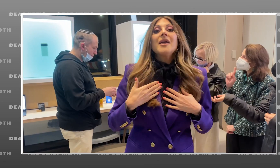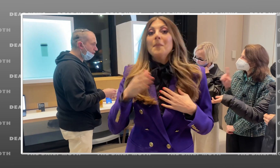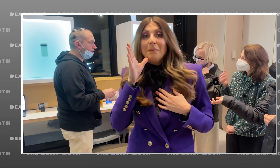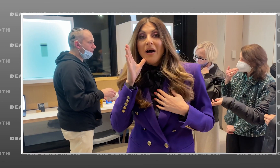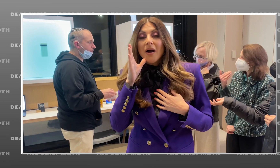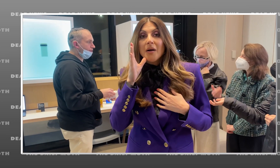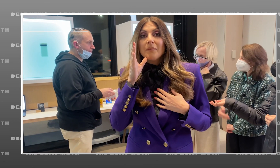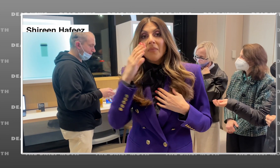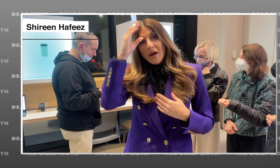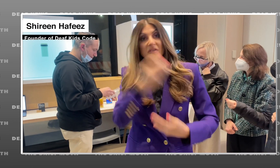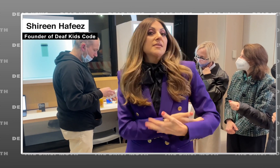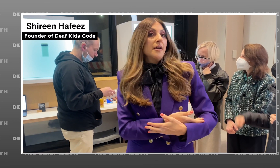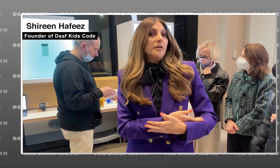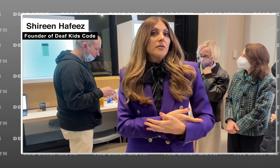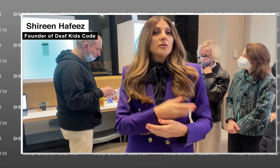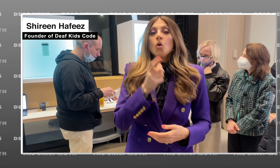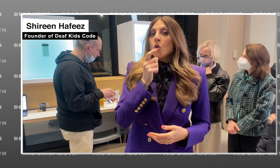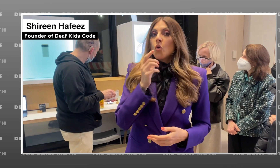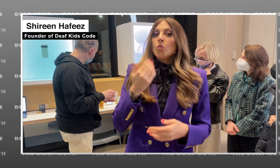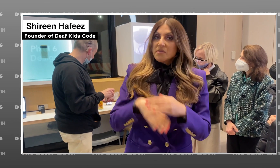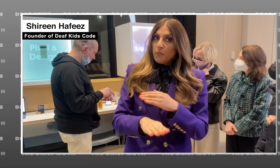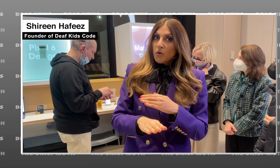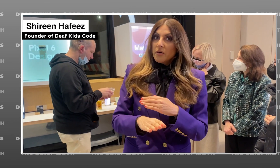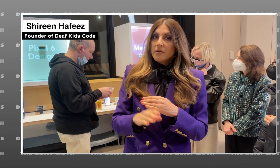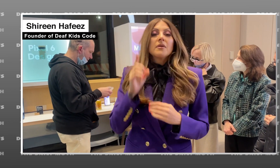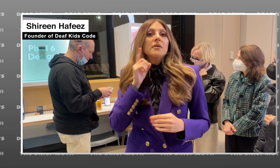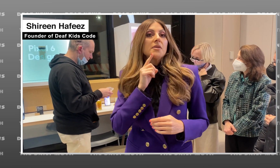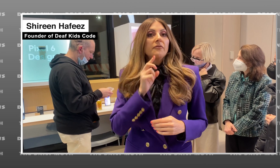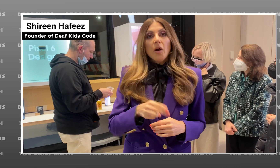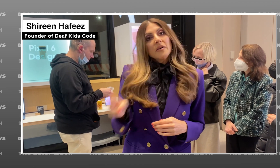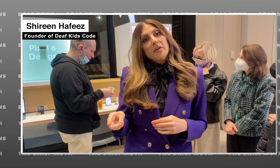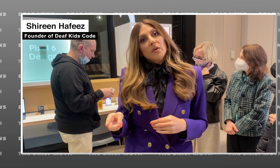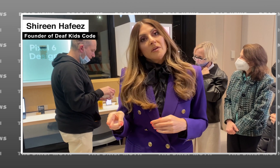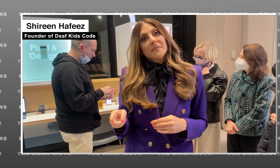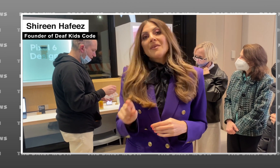I am a mother. My son was born deaf, hard of hearing.